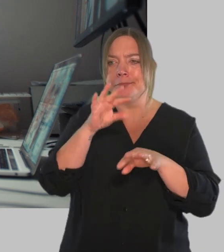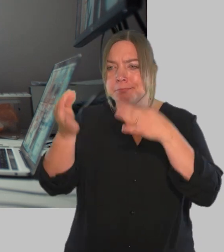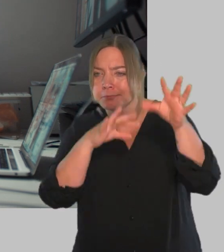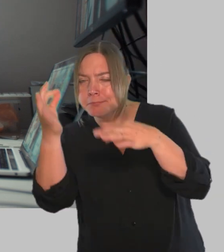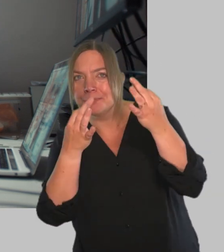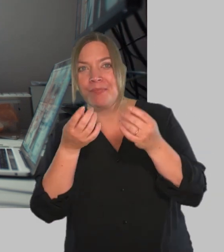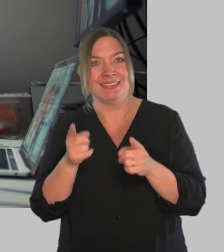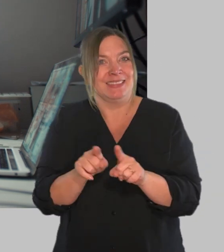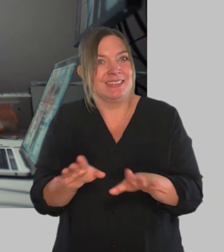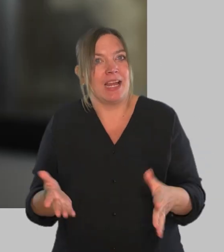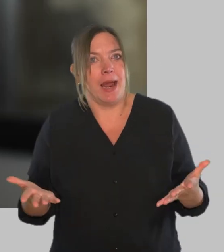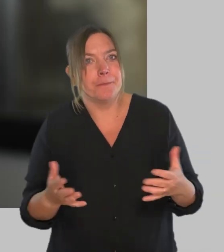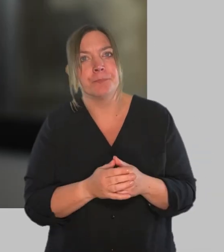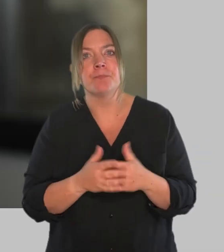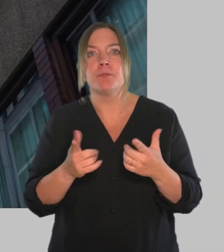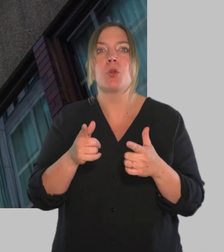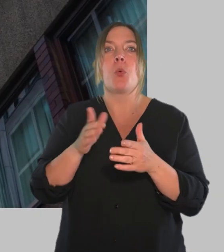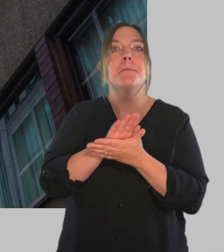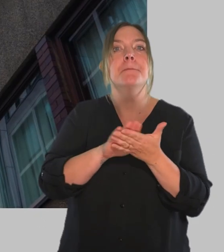length of stay, with fewer complications as a result.